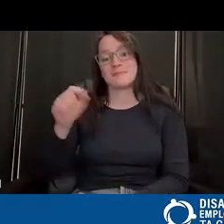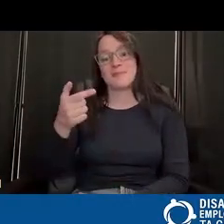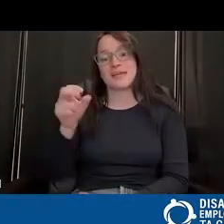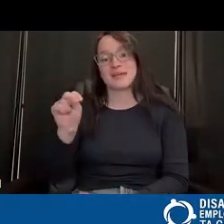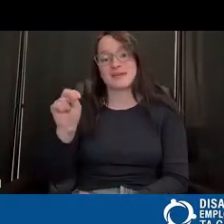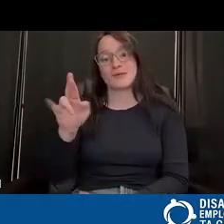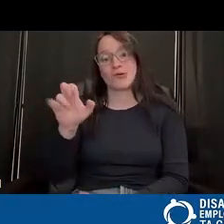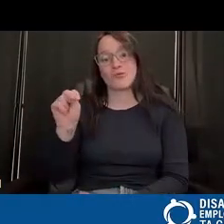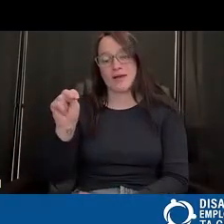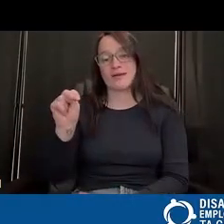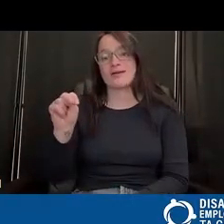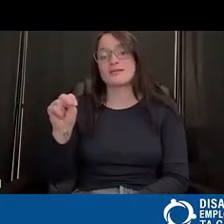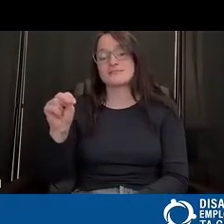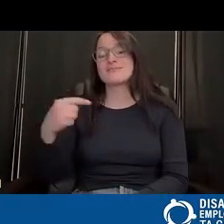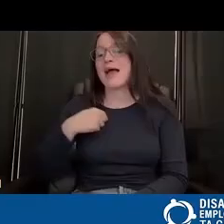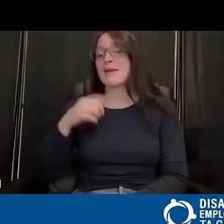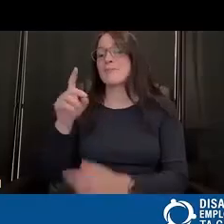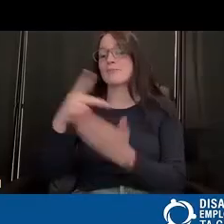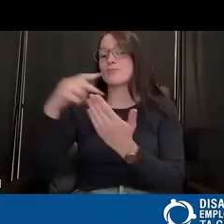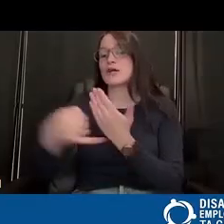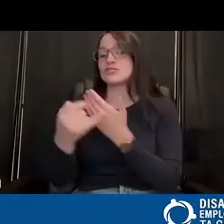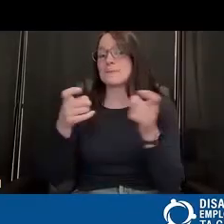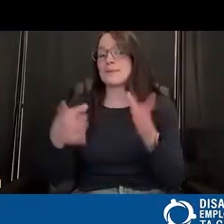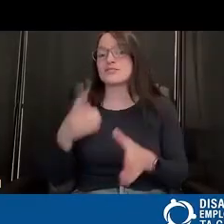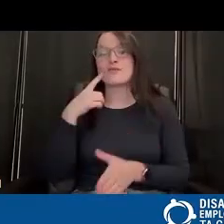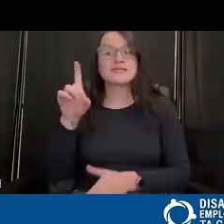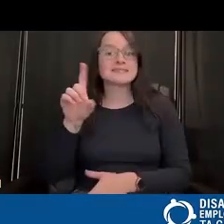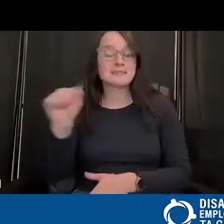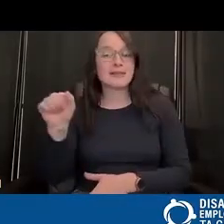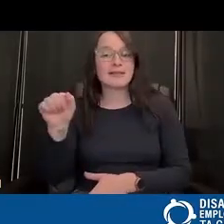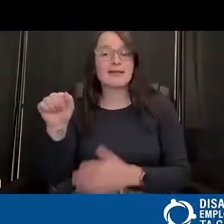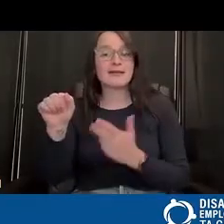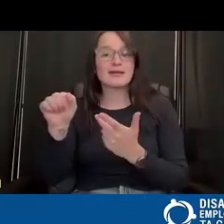project manager with the Disability Employment Technical Assistance Center or DETAC. Um,